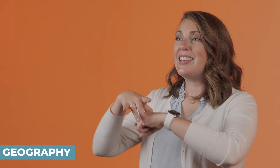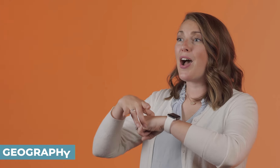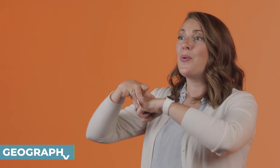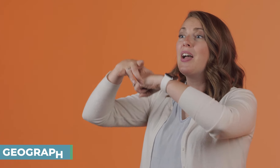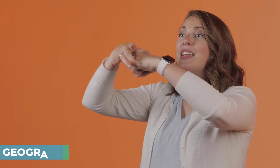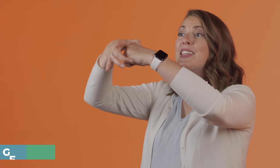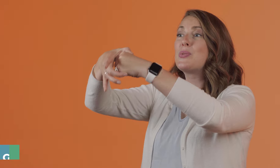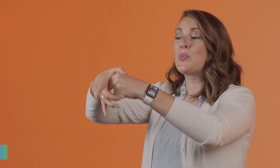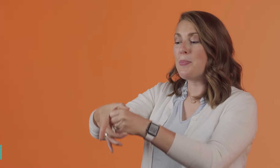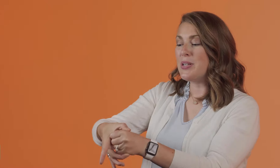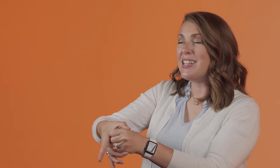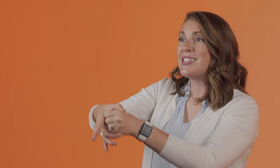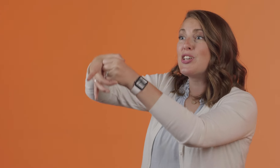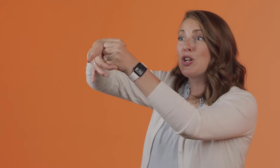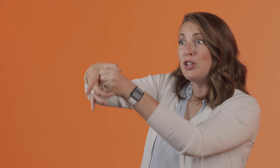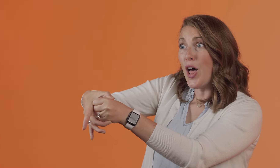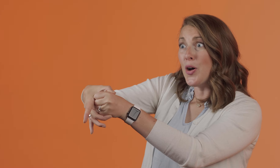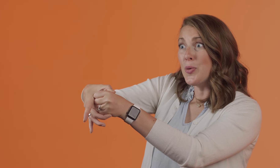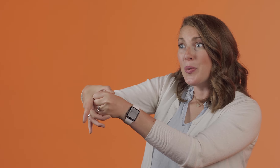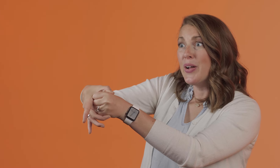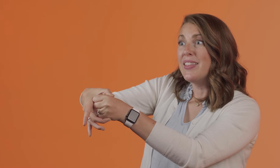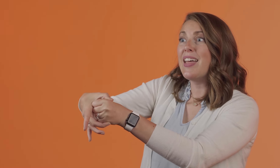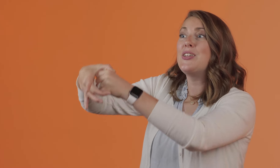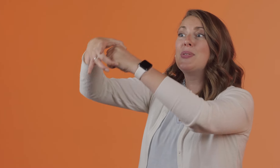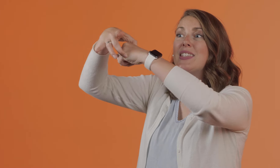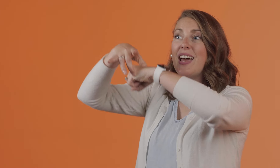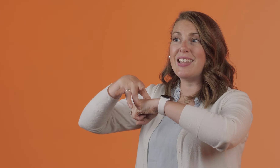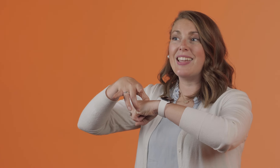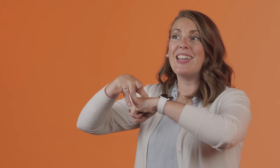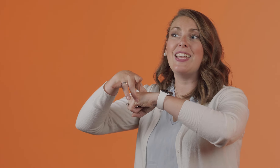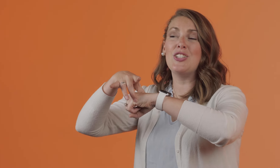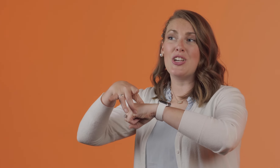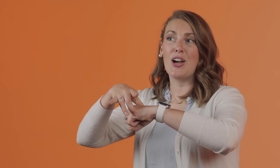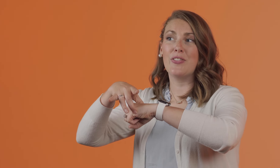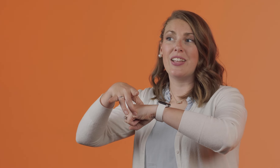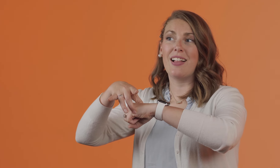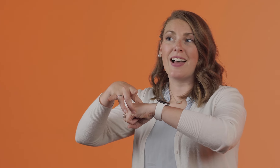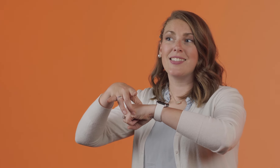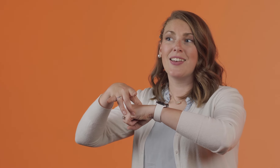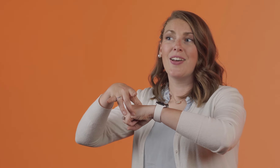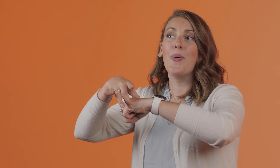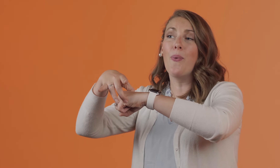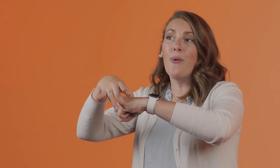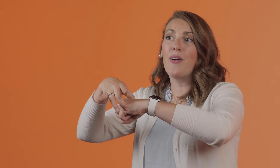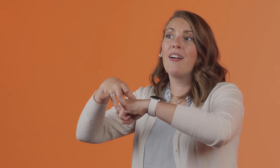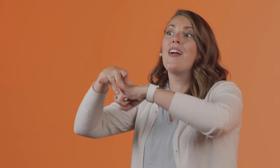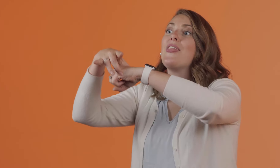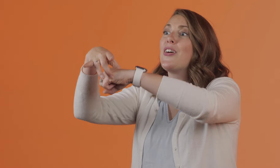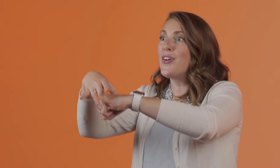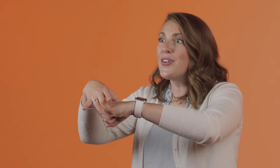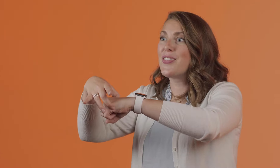Now this represents the globe that you study in geography class or the earth